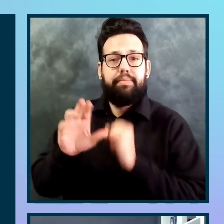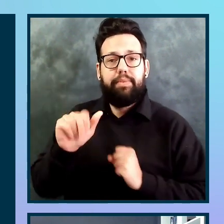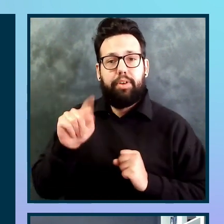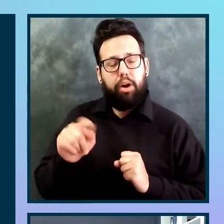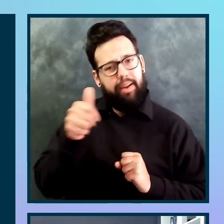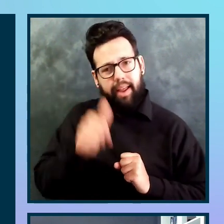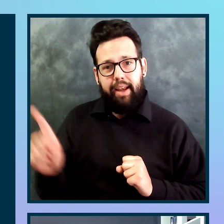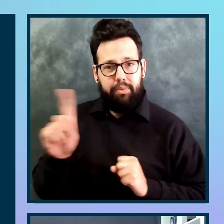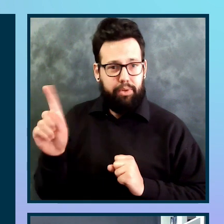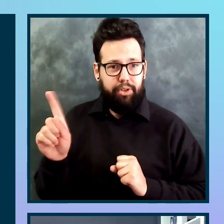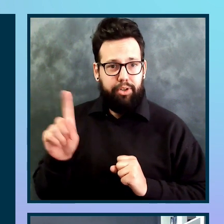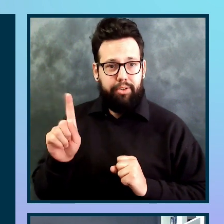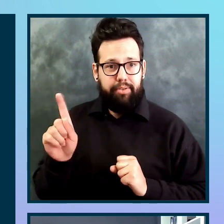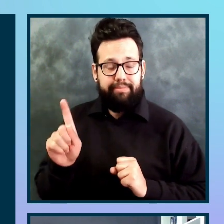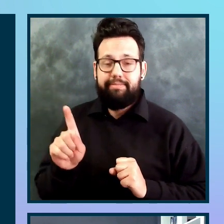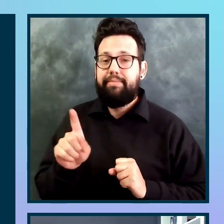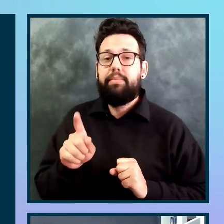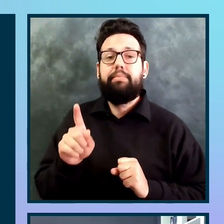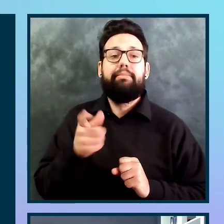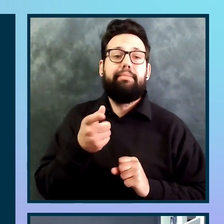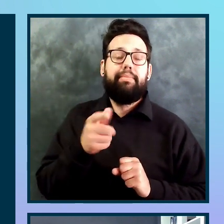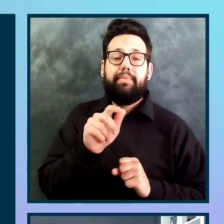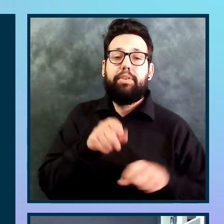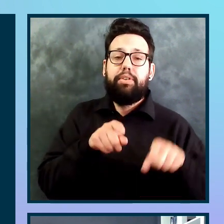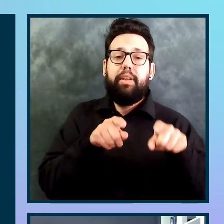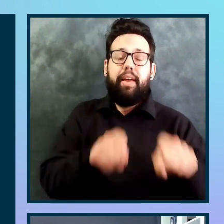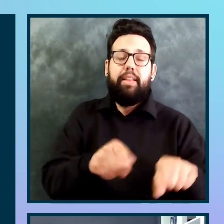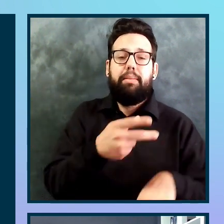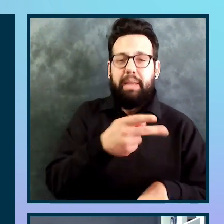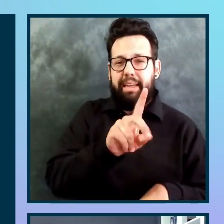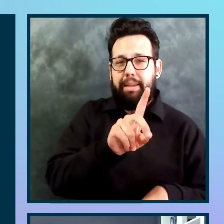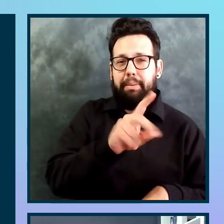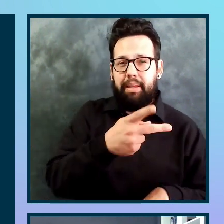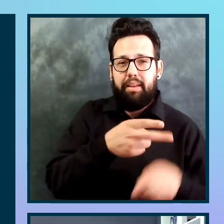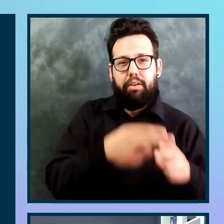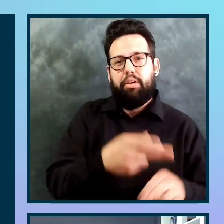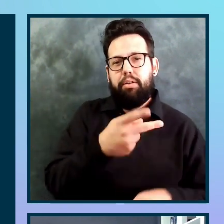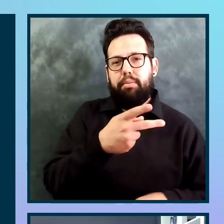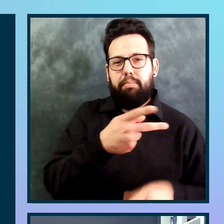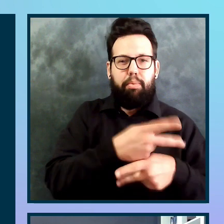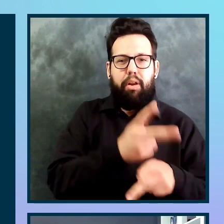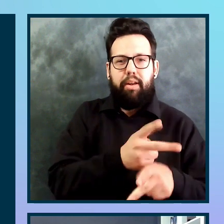the product detail page or PDB. For those that work in the industry. You add to the cart, it's a button.